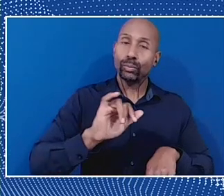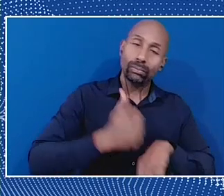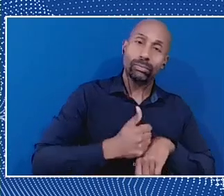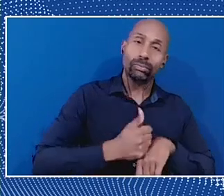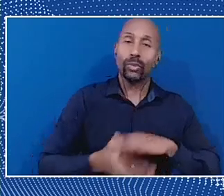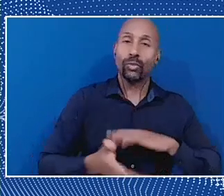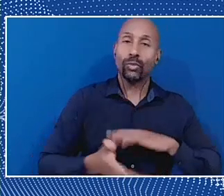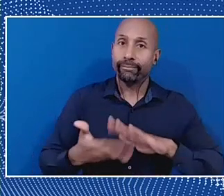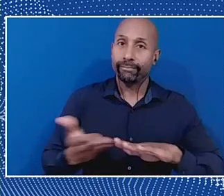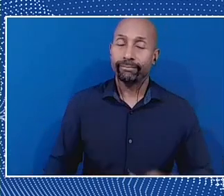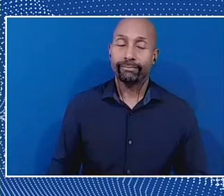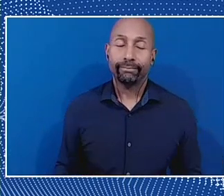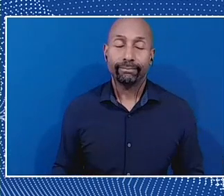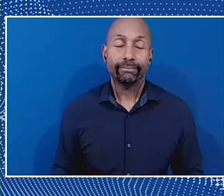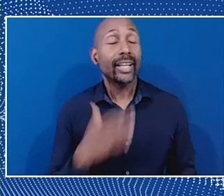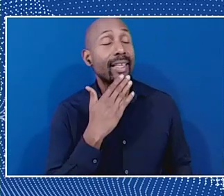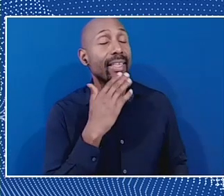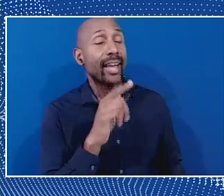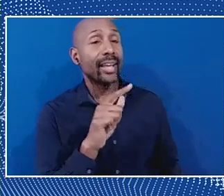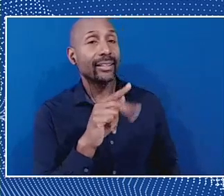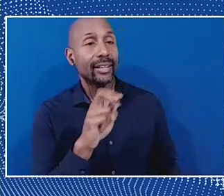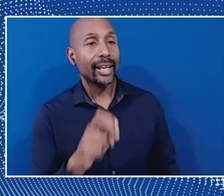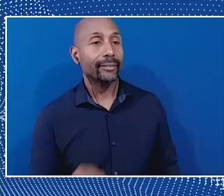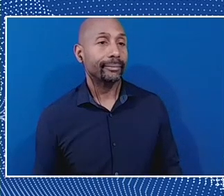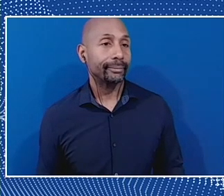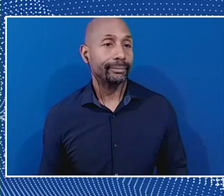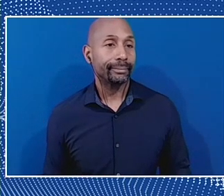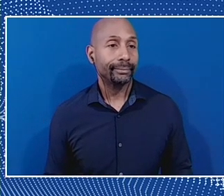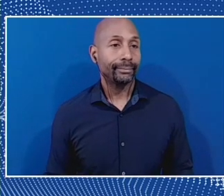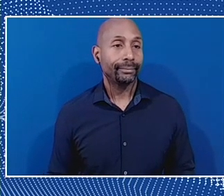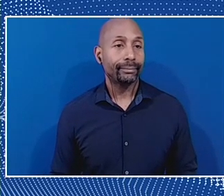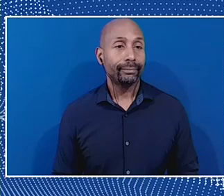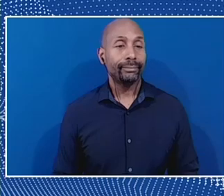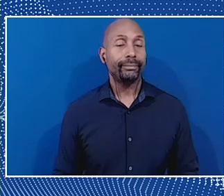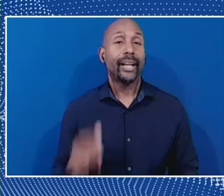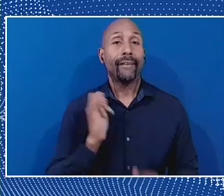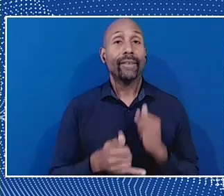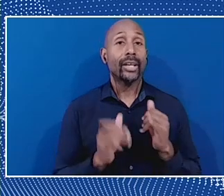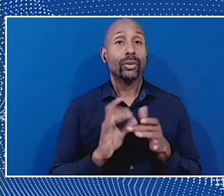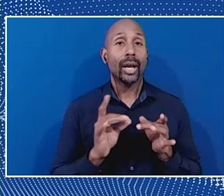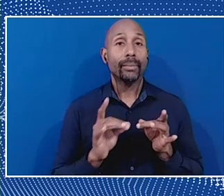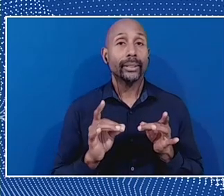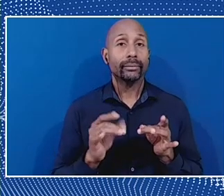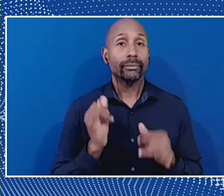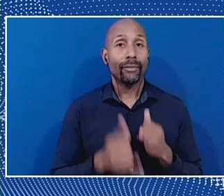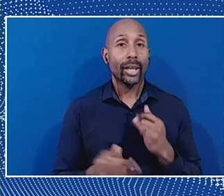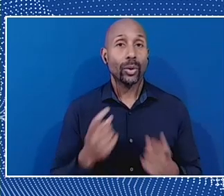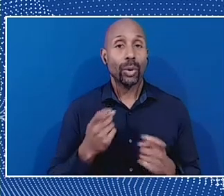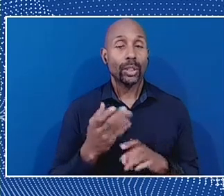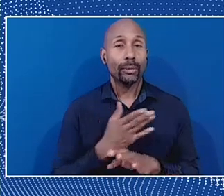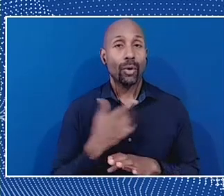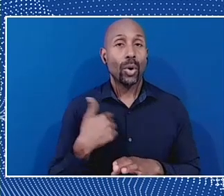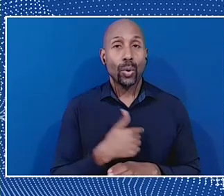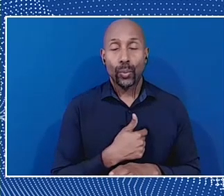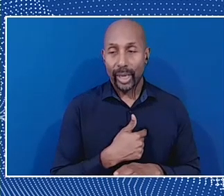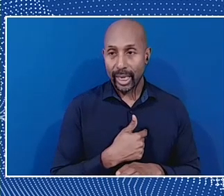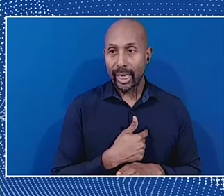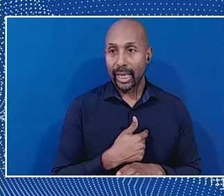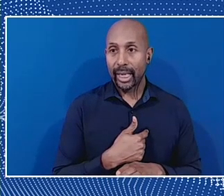Any final comments or questions before we sort of lay out timing and next steps for